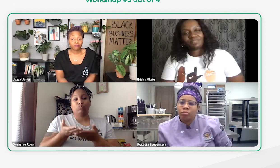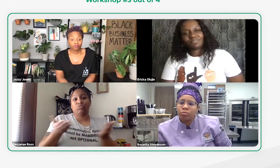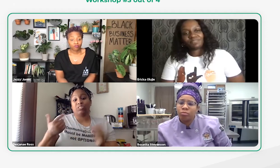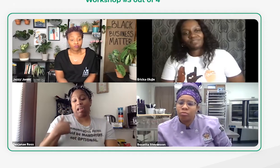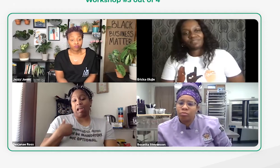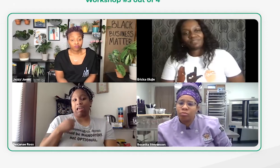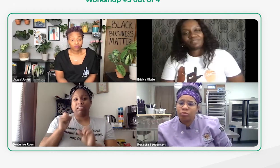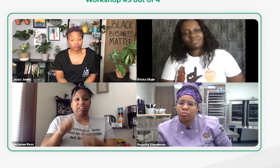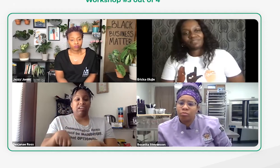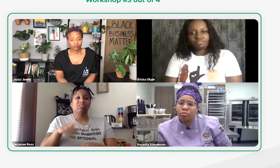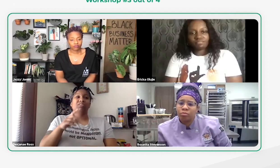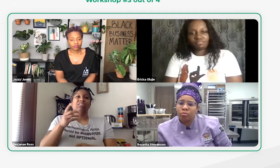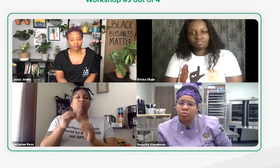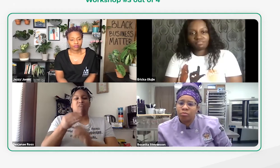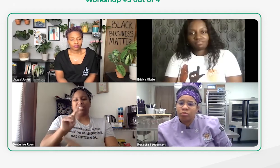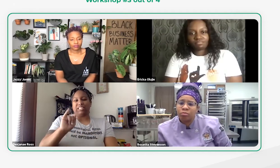I totally understand that. >> Rosetta